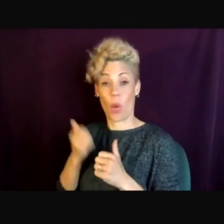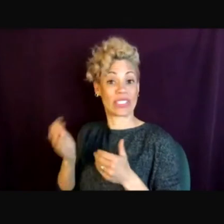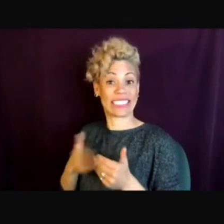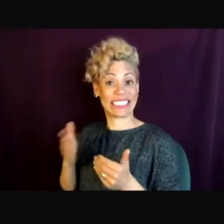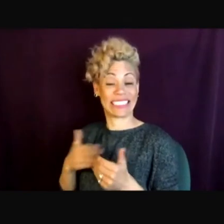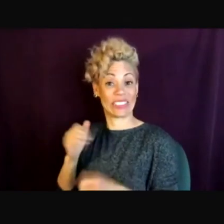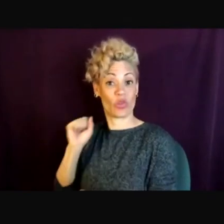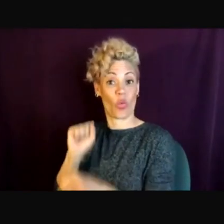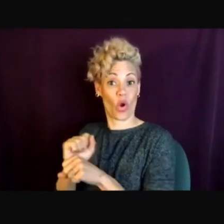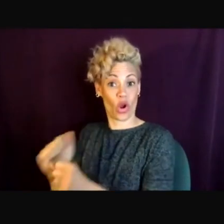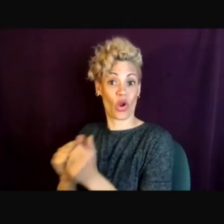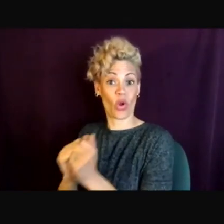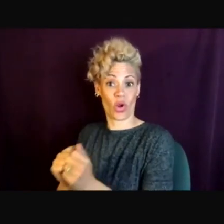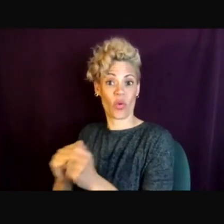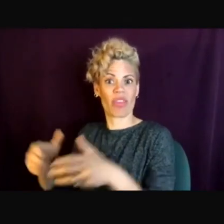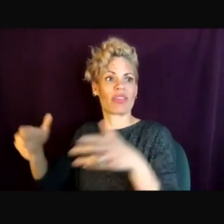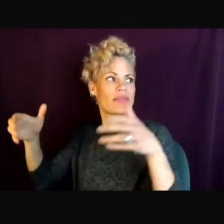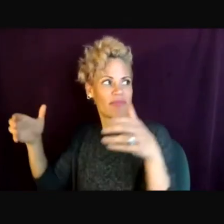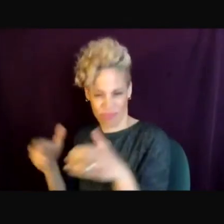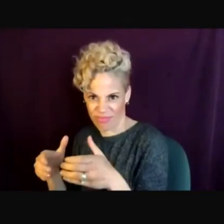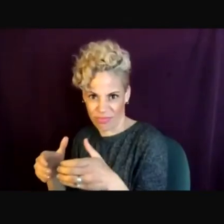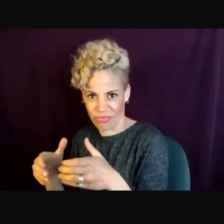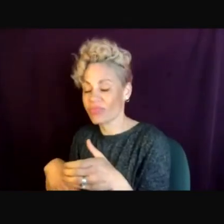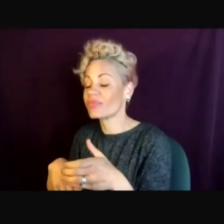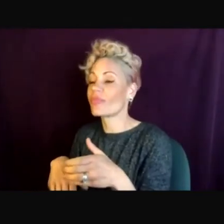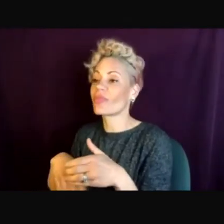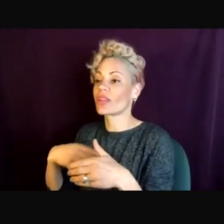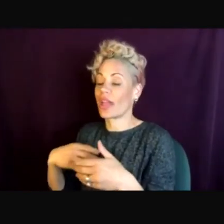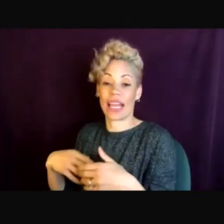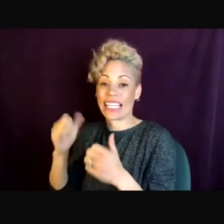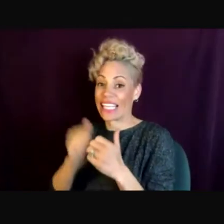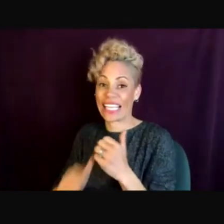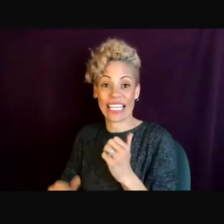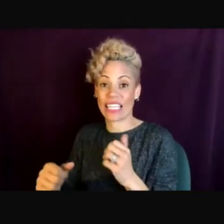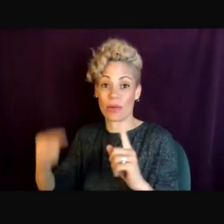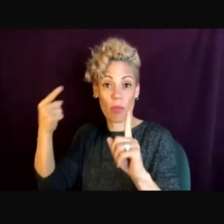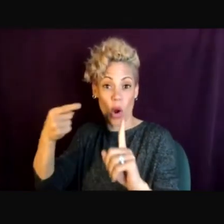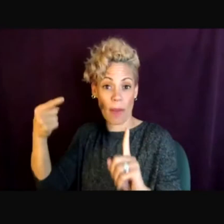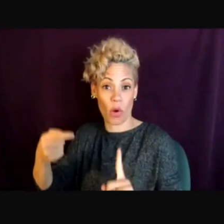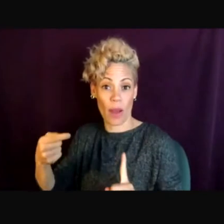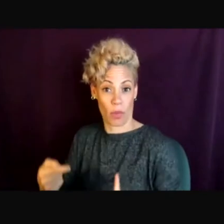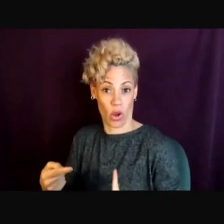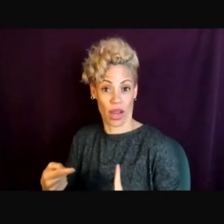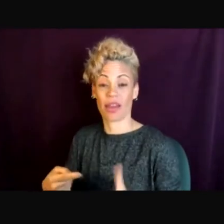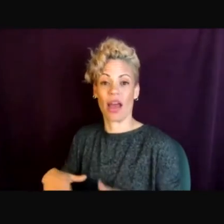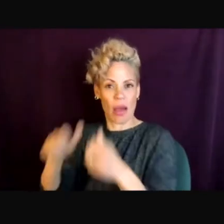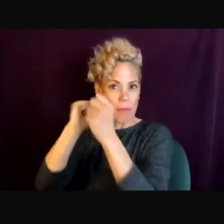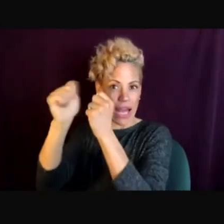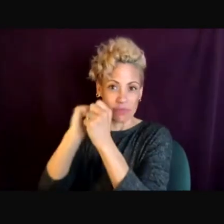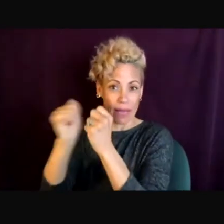and then went through each one by one by one to get it done. Ultimately at one point,